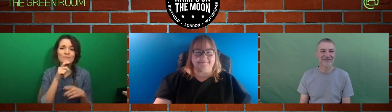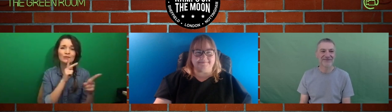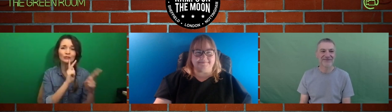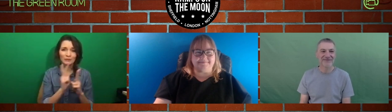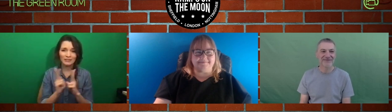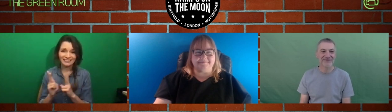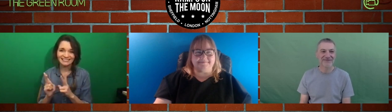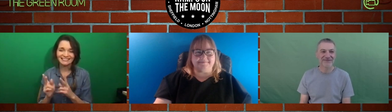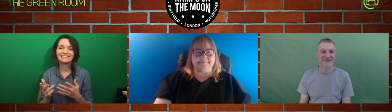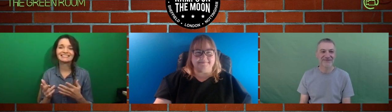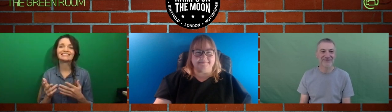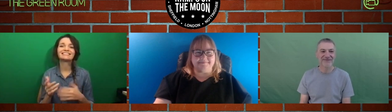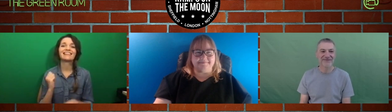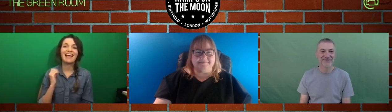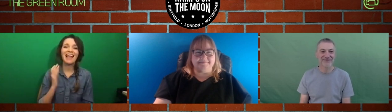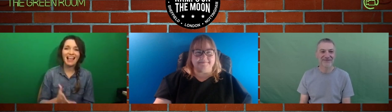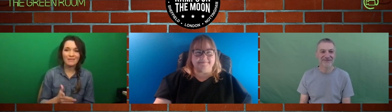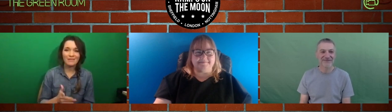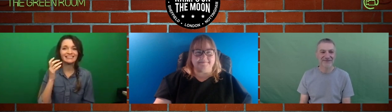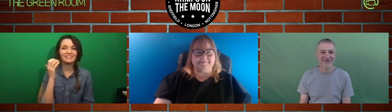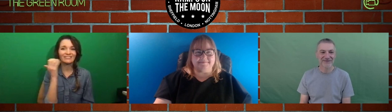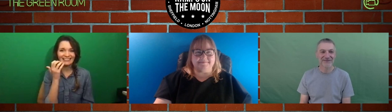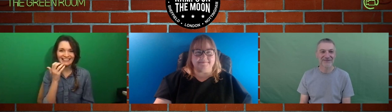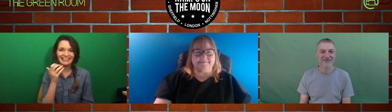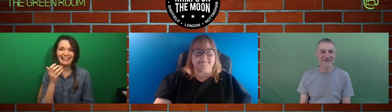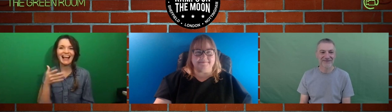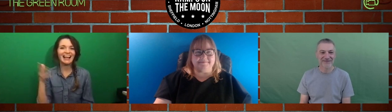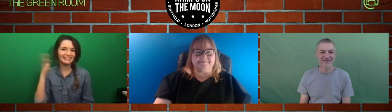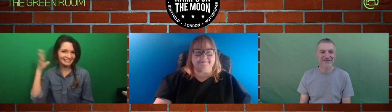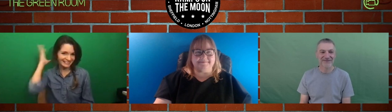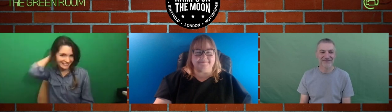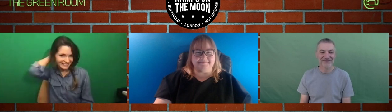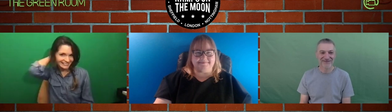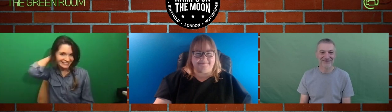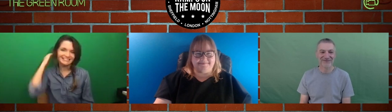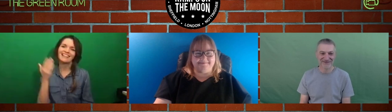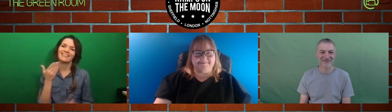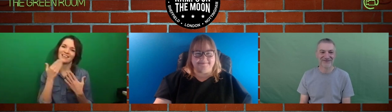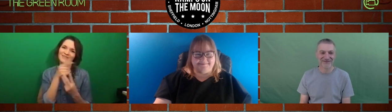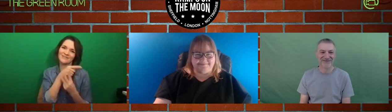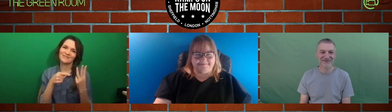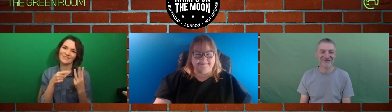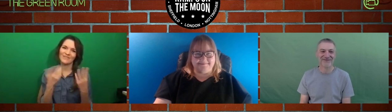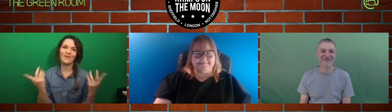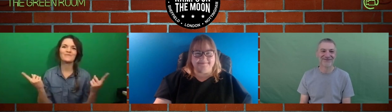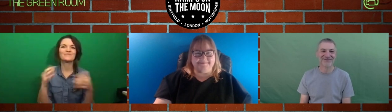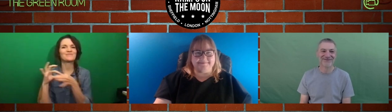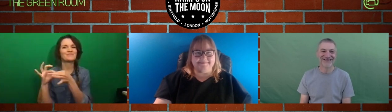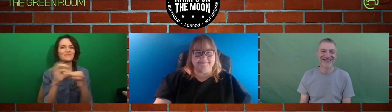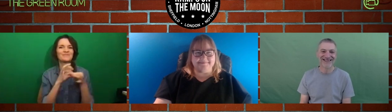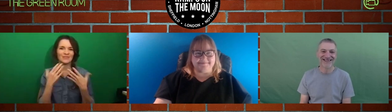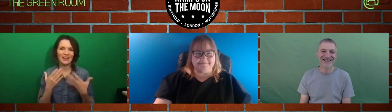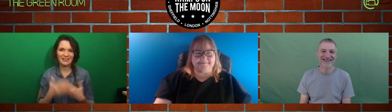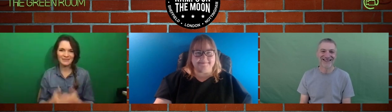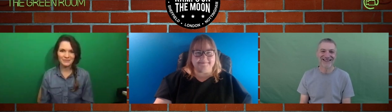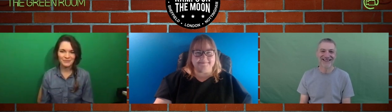Amy, Vicci and Dave. Thank you very much for being with us today.